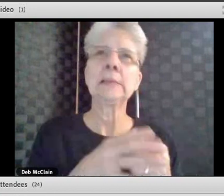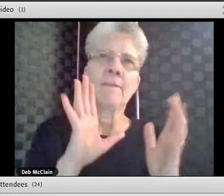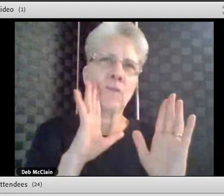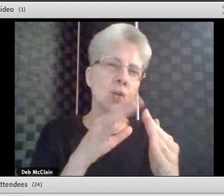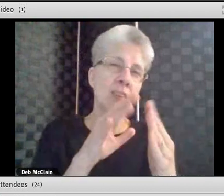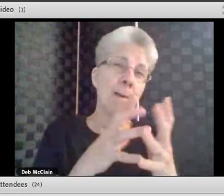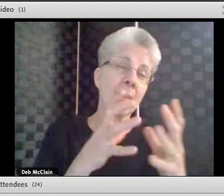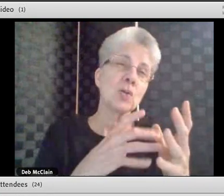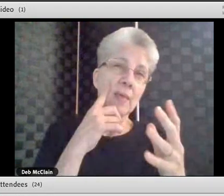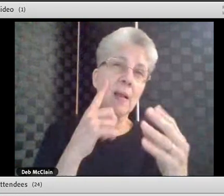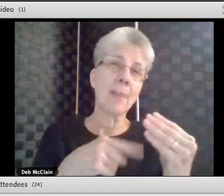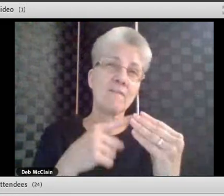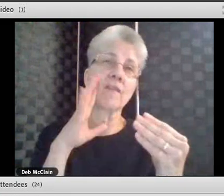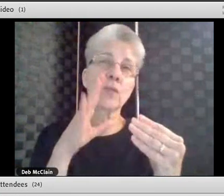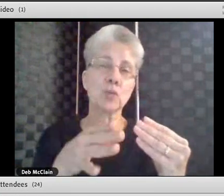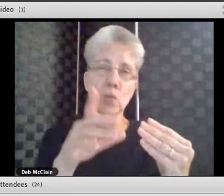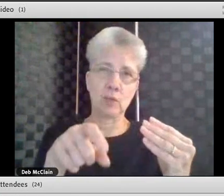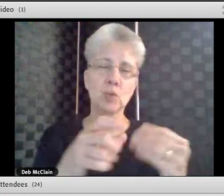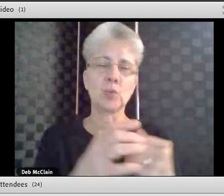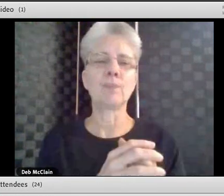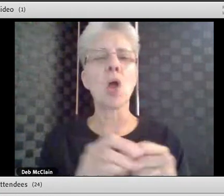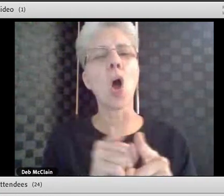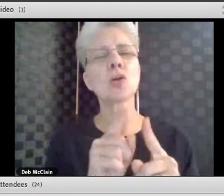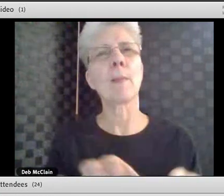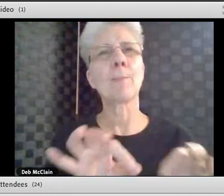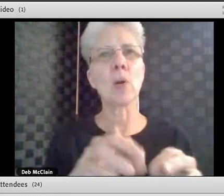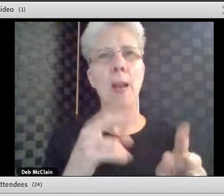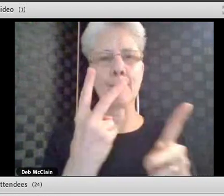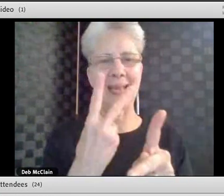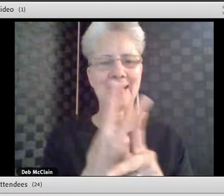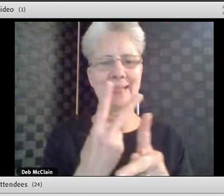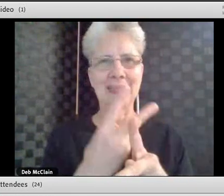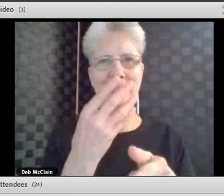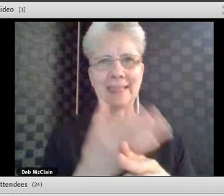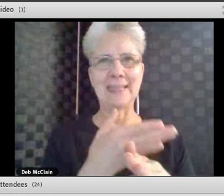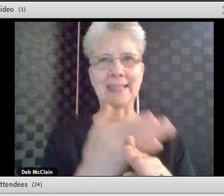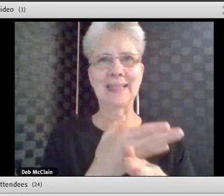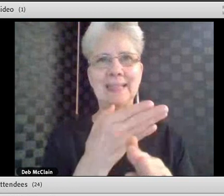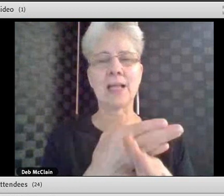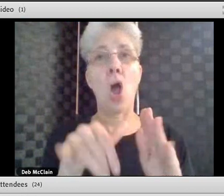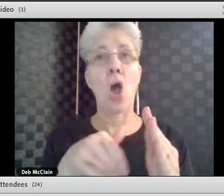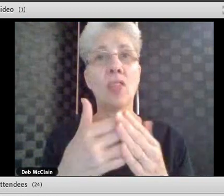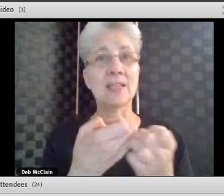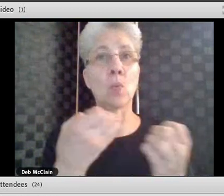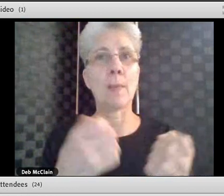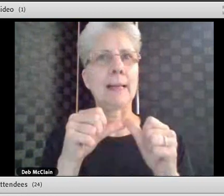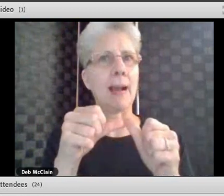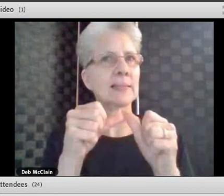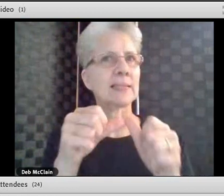don't really address that so much, so it's something to think about for the future. Also important is maintenance.